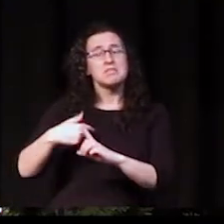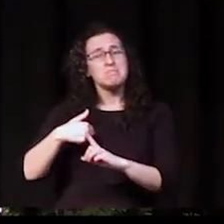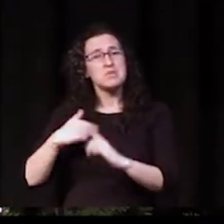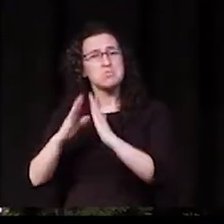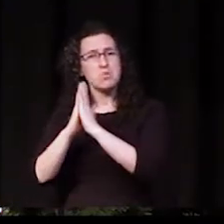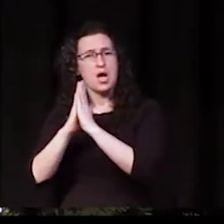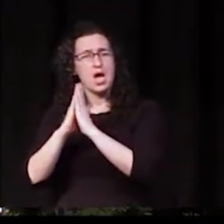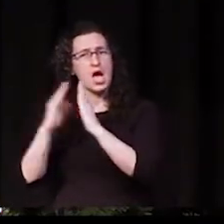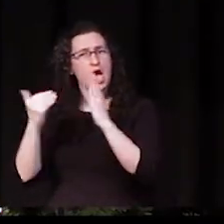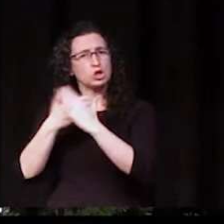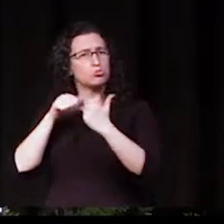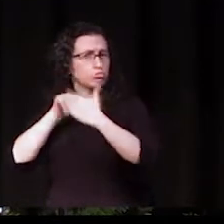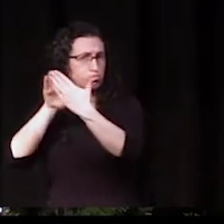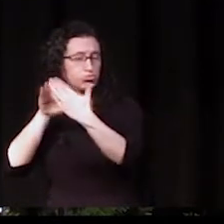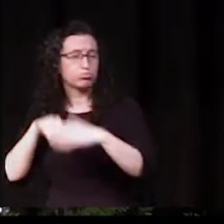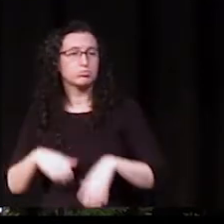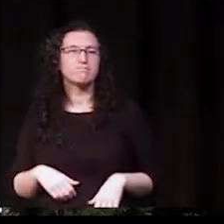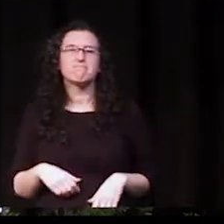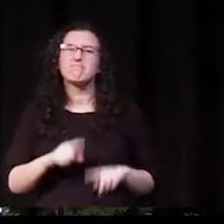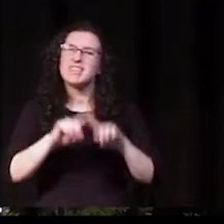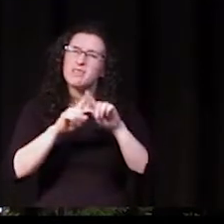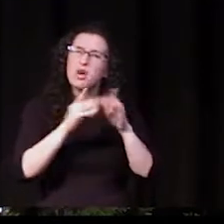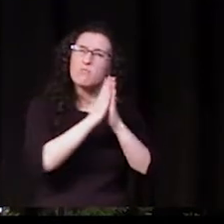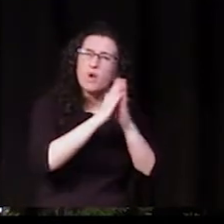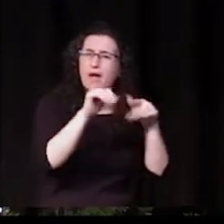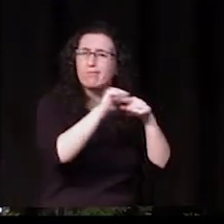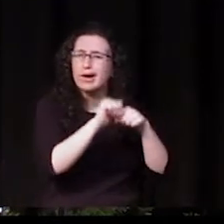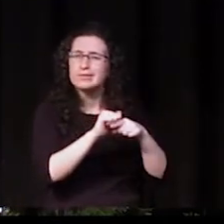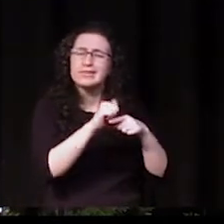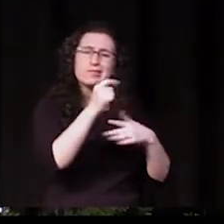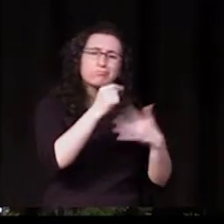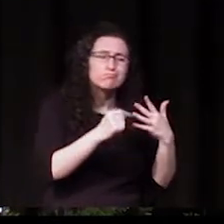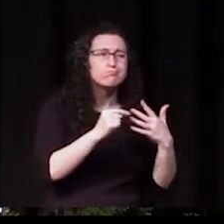I have been introduced to some prayer exercises that are just different ways of talking to God